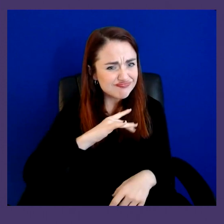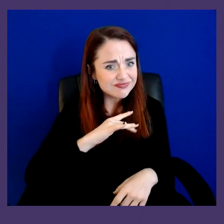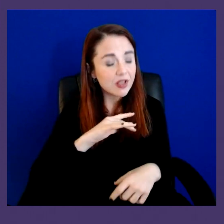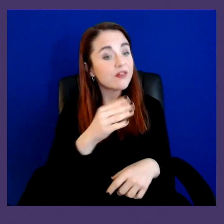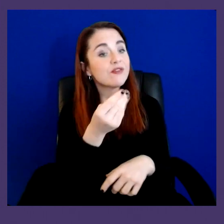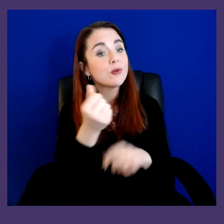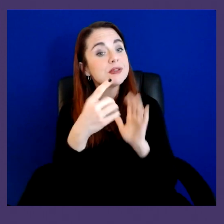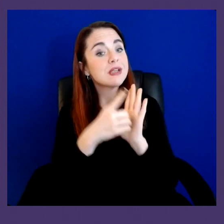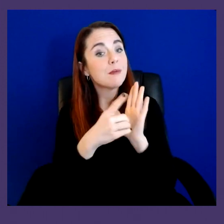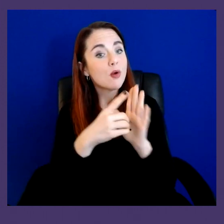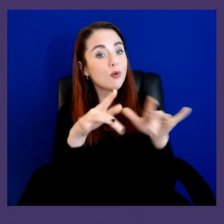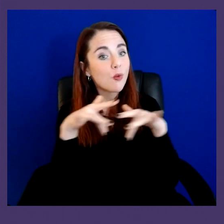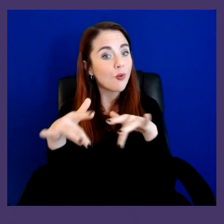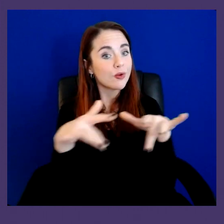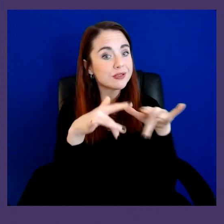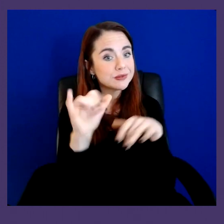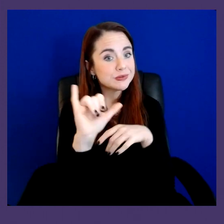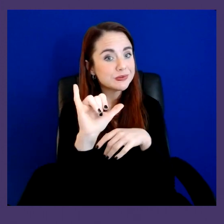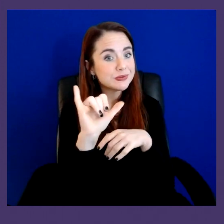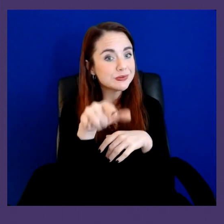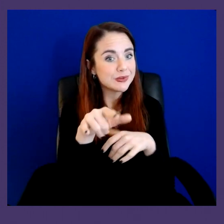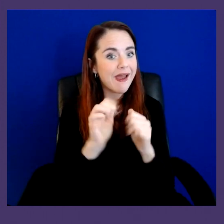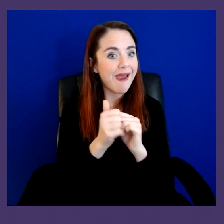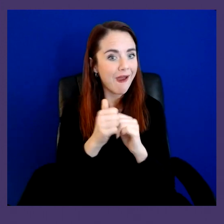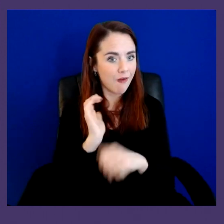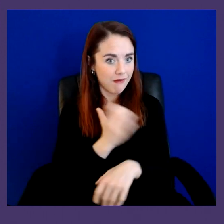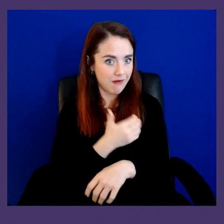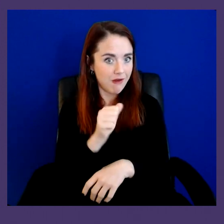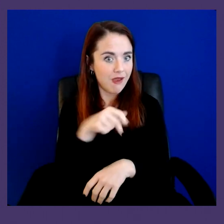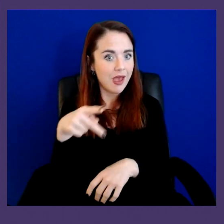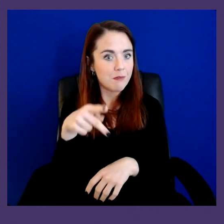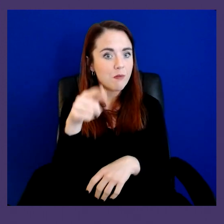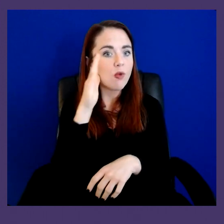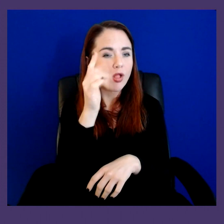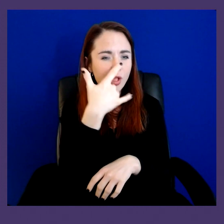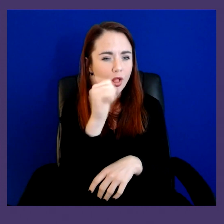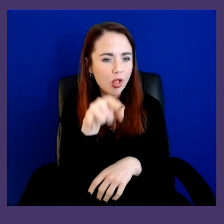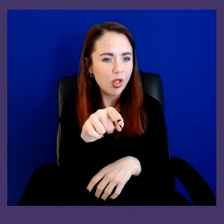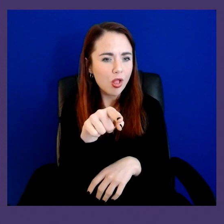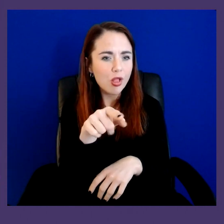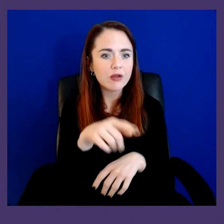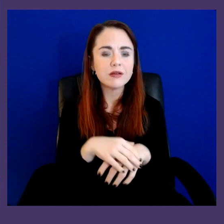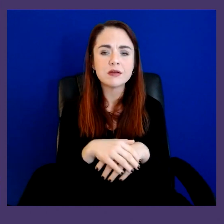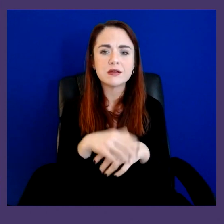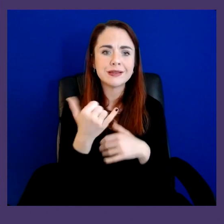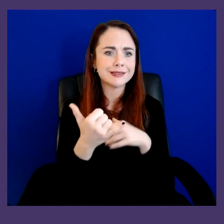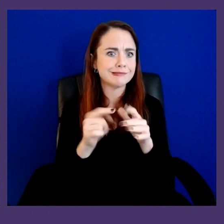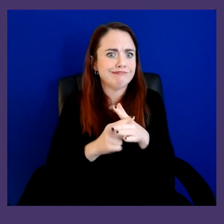how Be My Eyes on Windows is going to look. This is a very early, Alpha version.